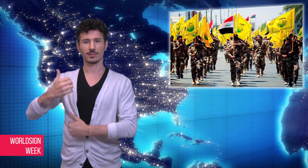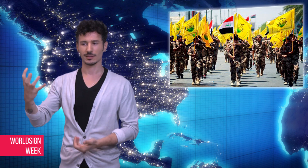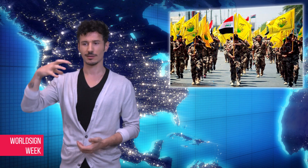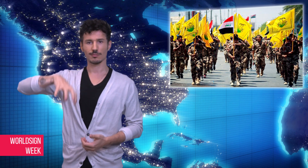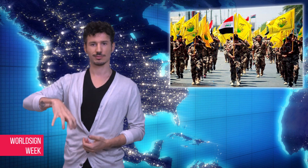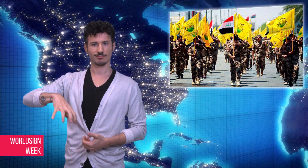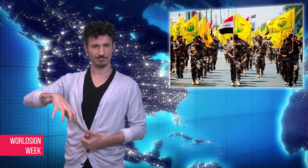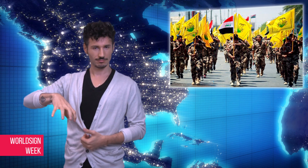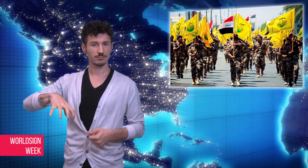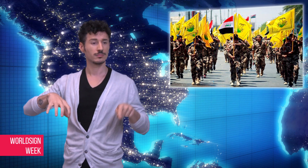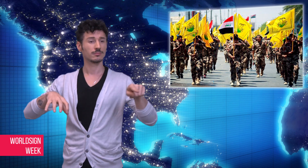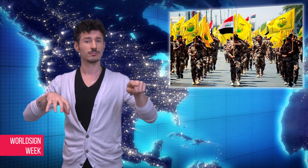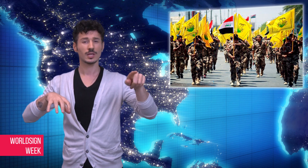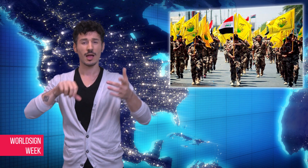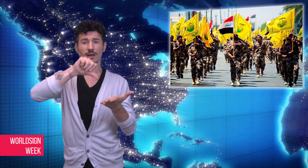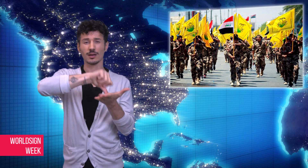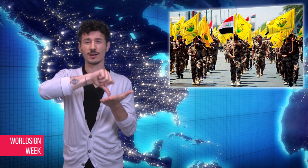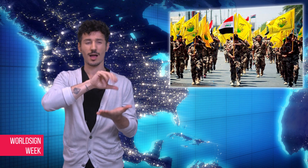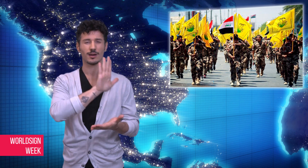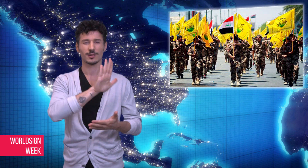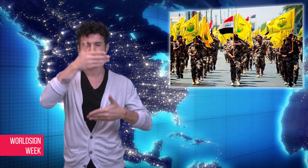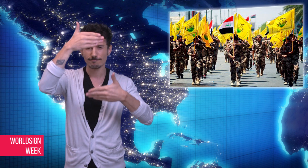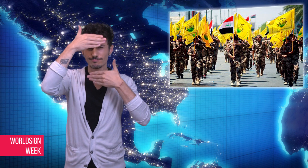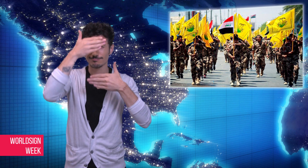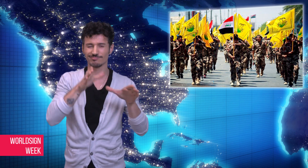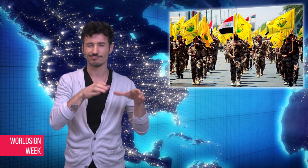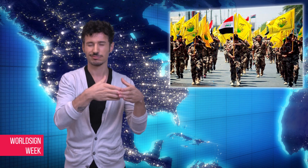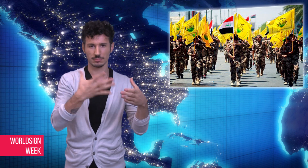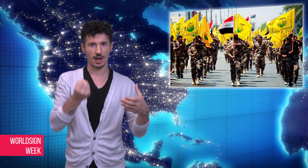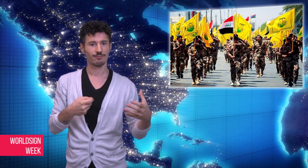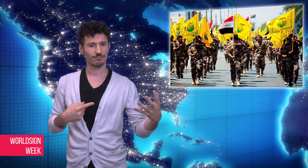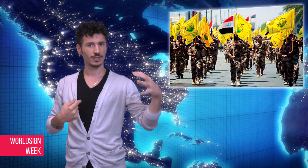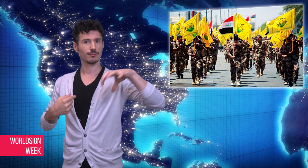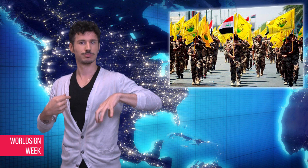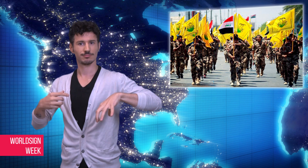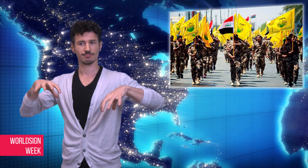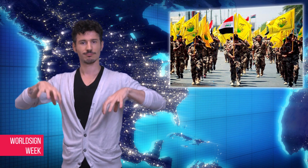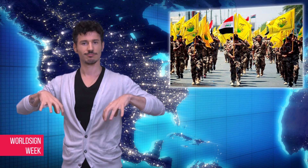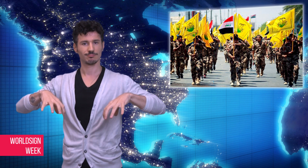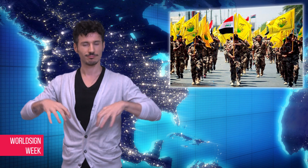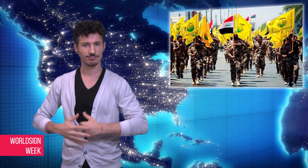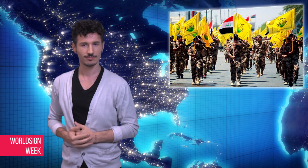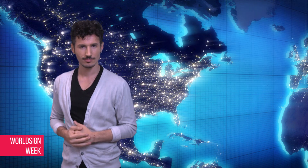home to powerful militants that are supported by Iran.